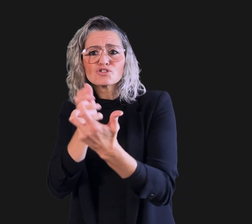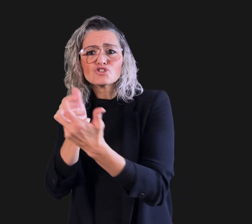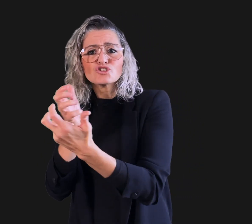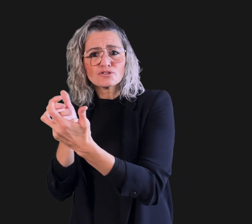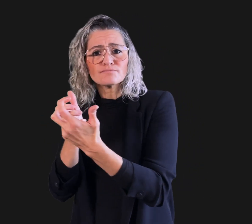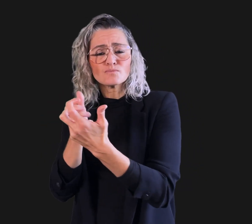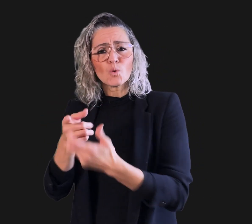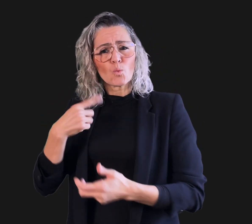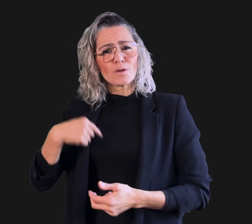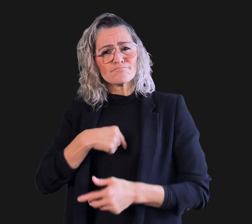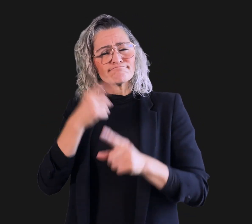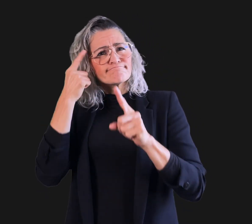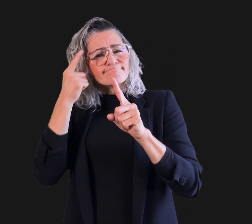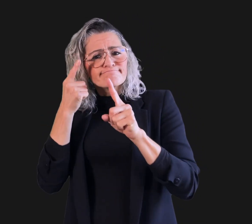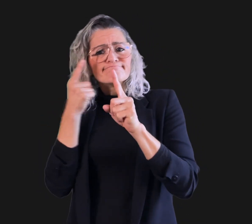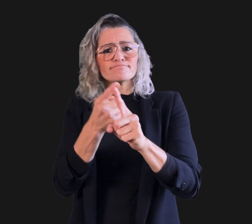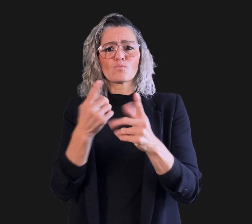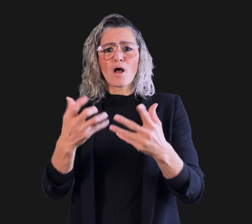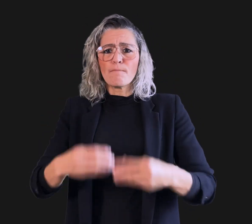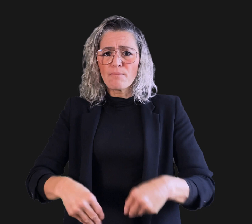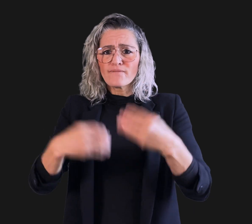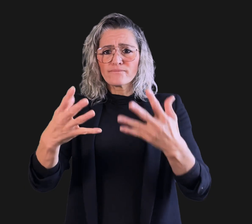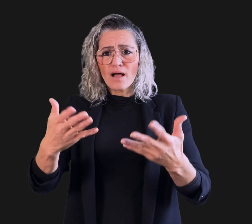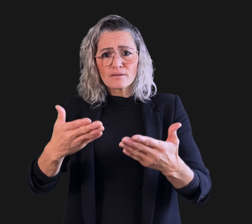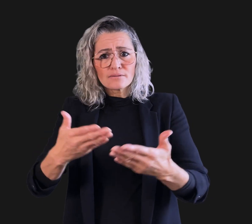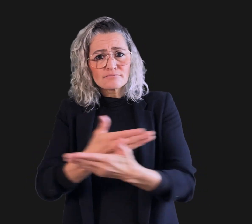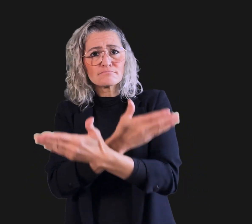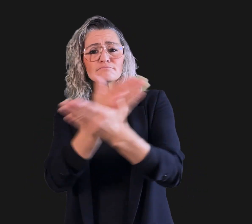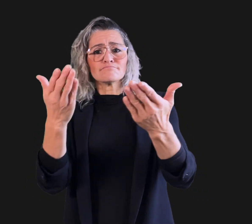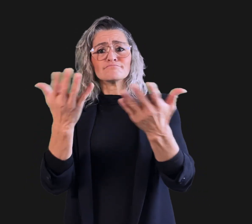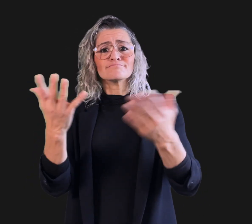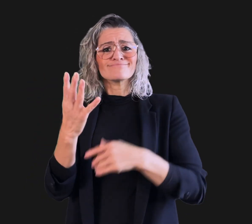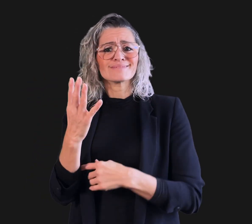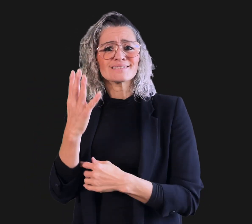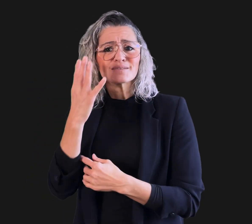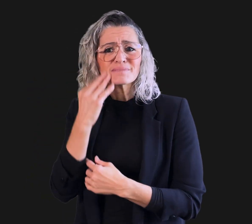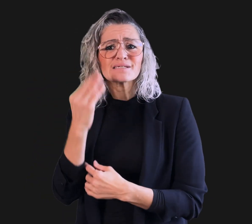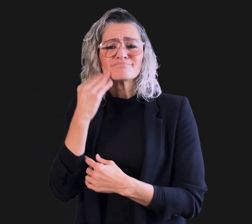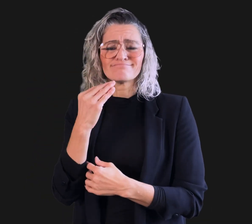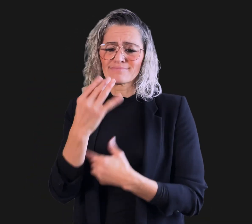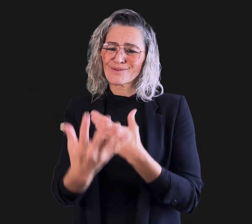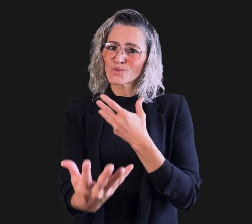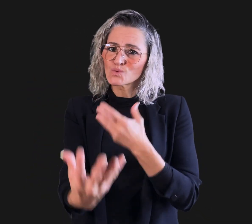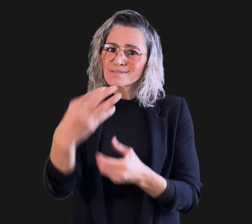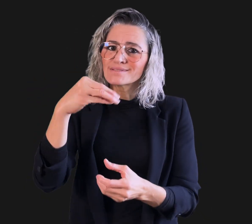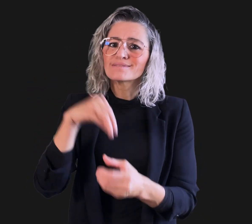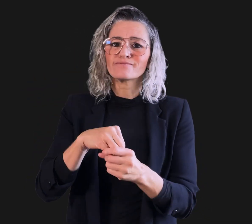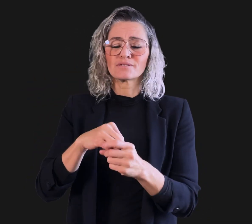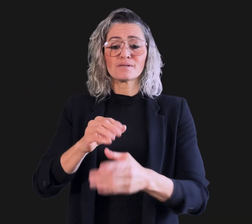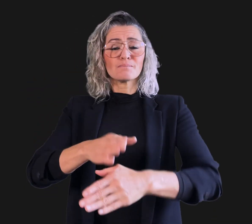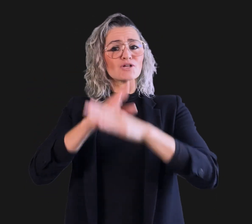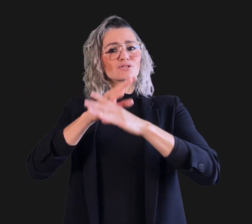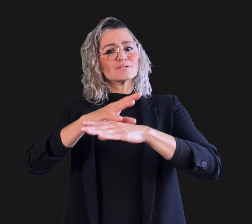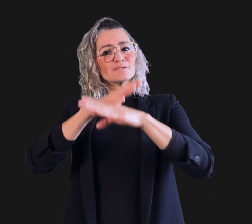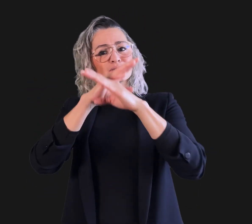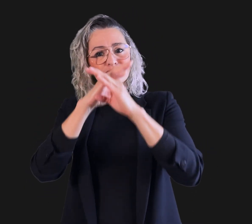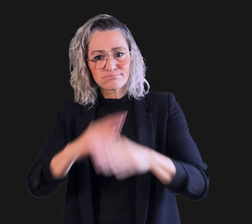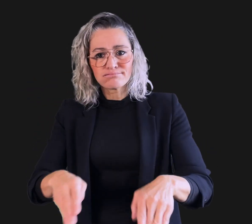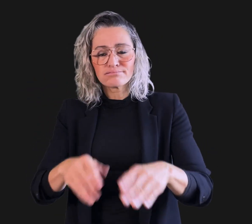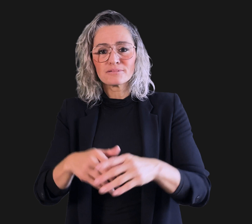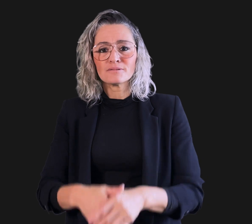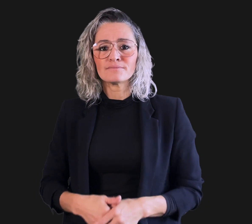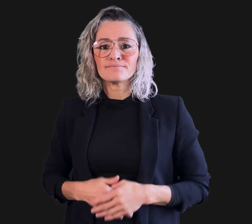the hiring process and aim to provide them with an inclusive and barrier-free experience.